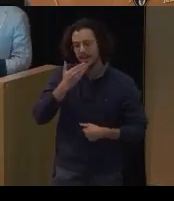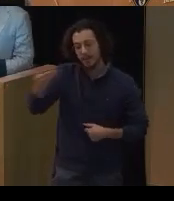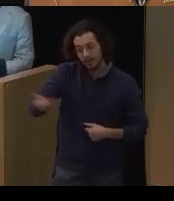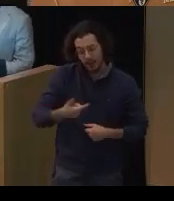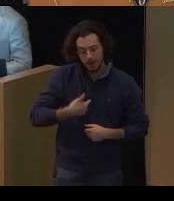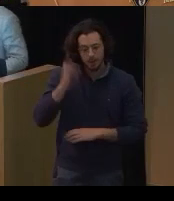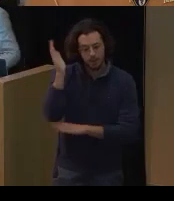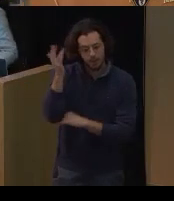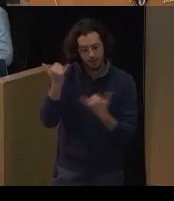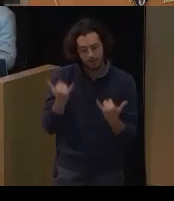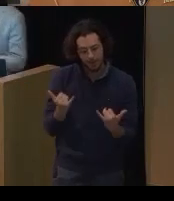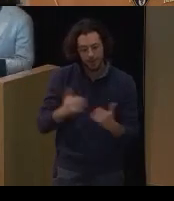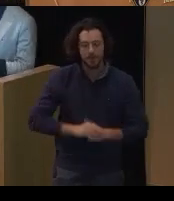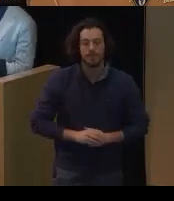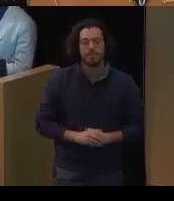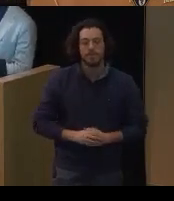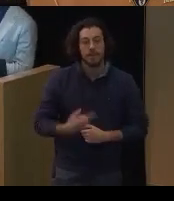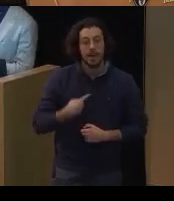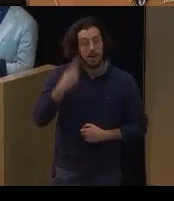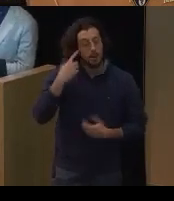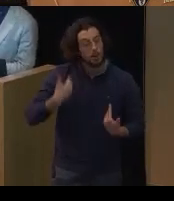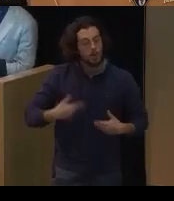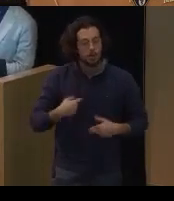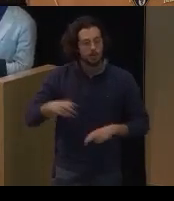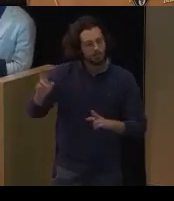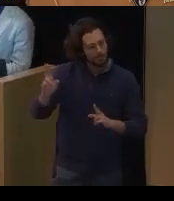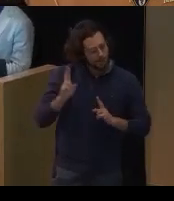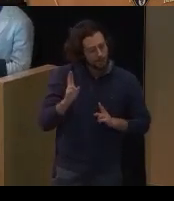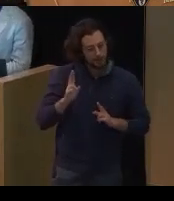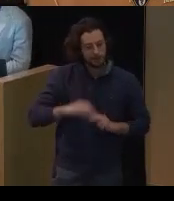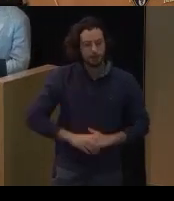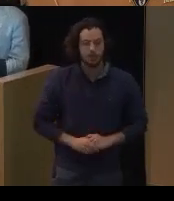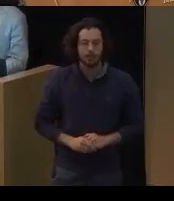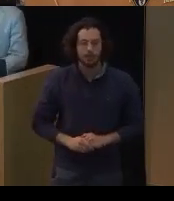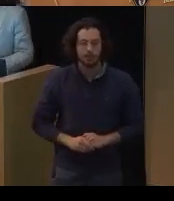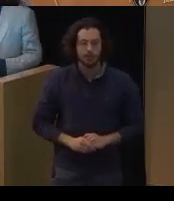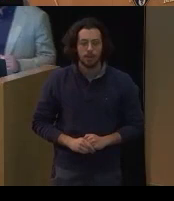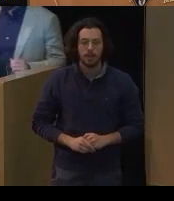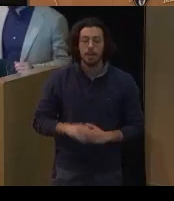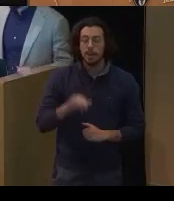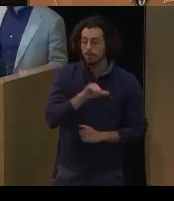give this talk um I consider it to be a really high honor so um as Steve said I'm an assistant